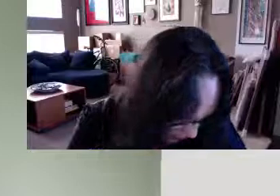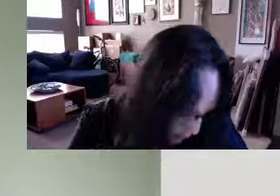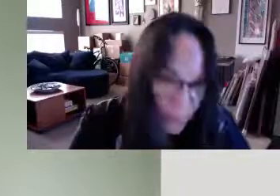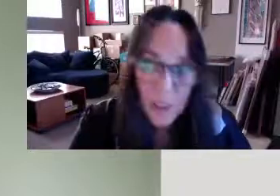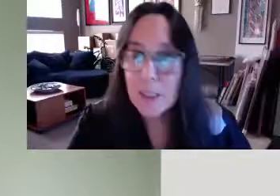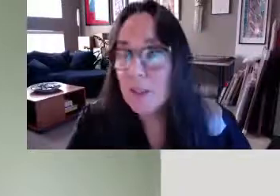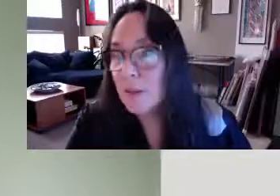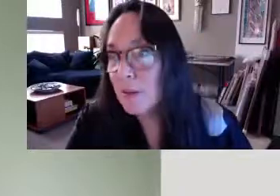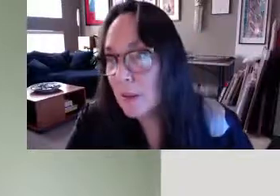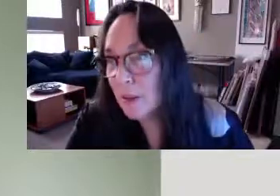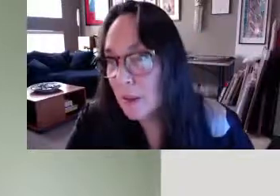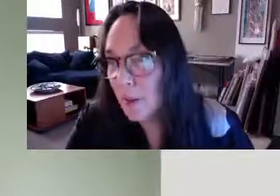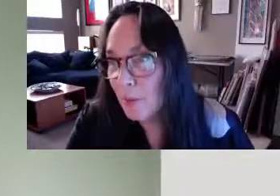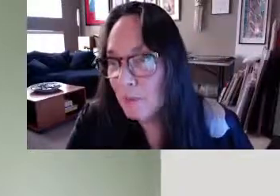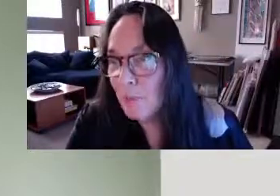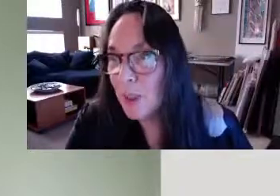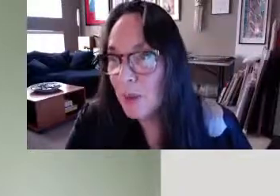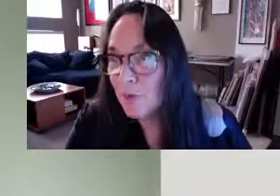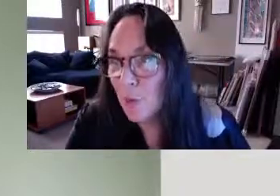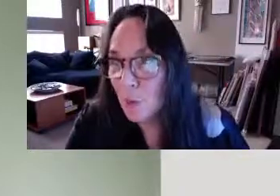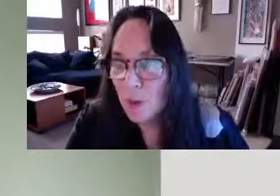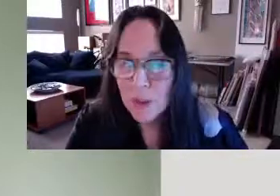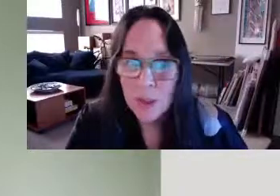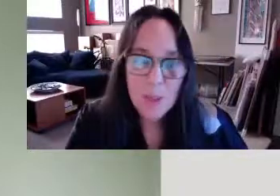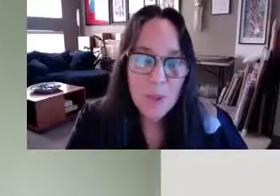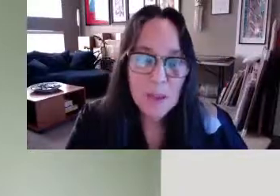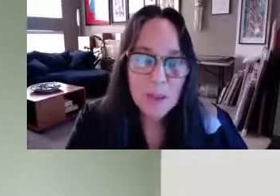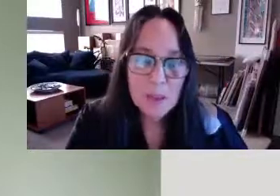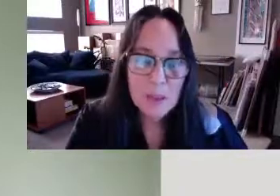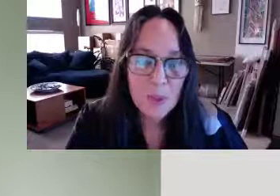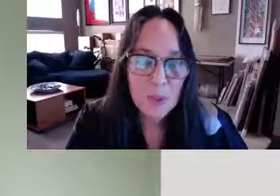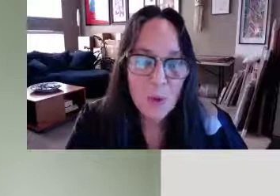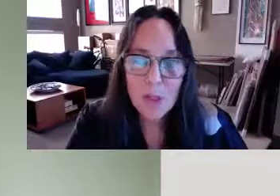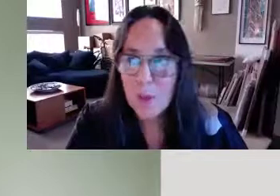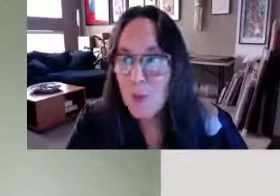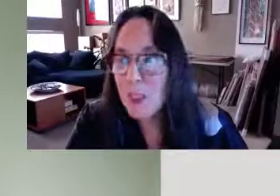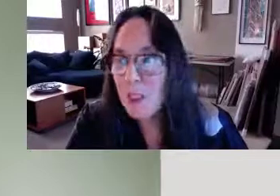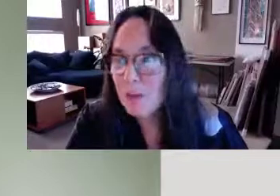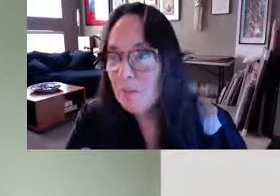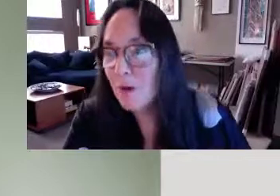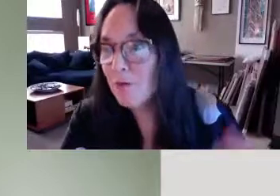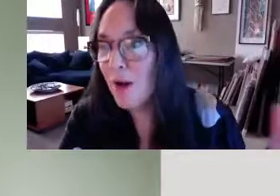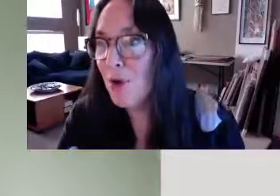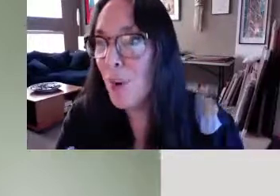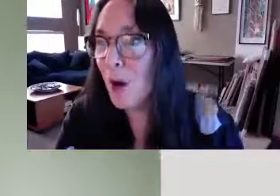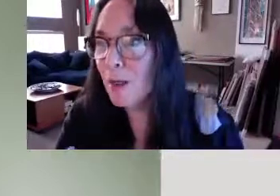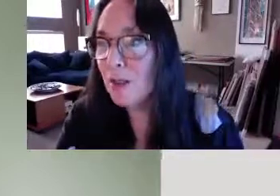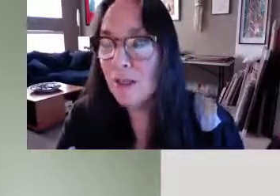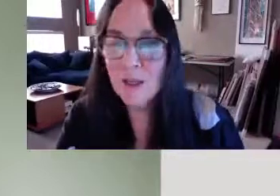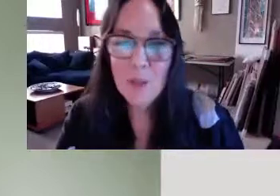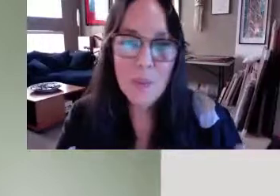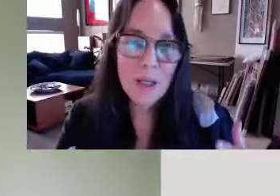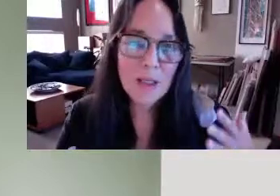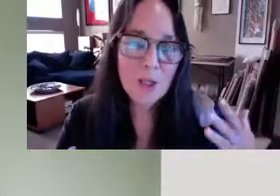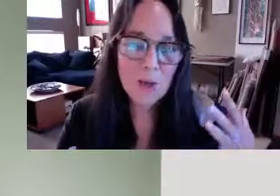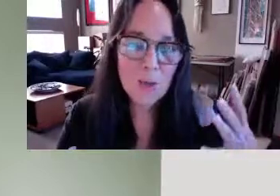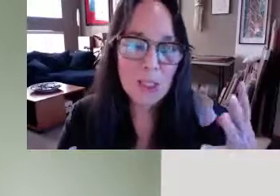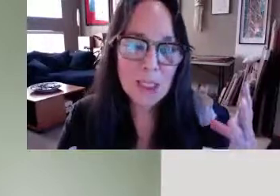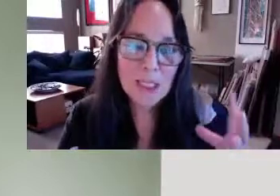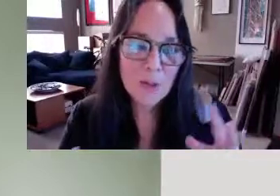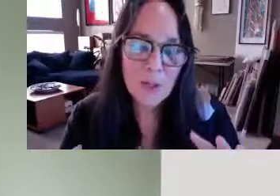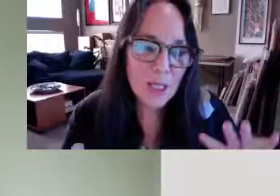conflicted about bringing it forward because you know wanted to be a firebox but you know it